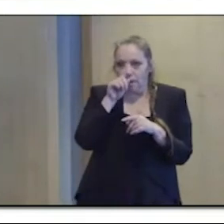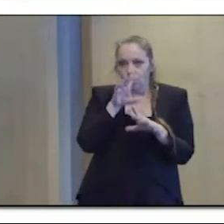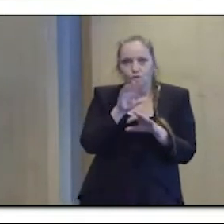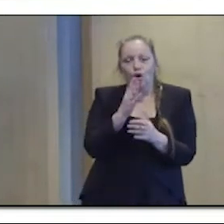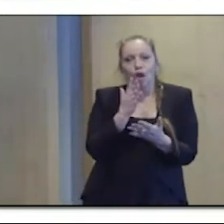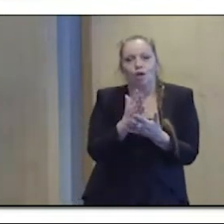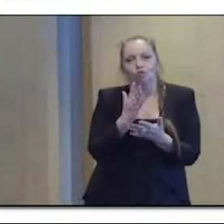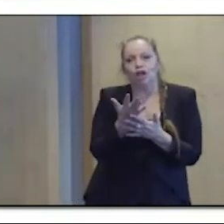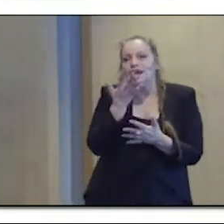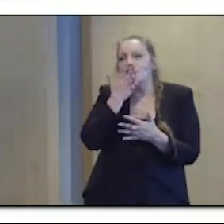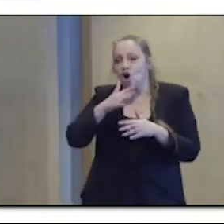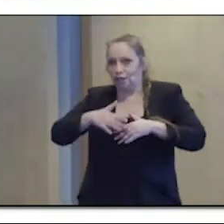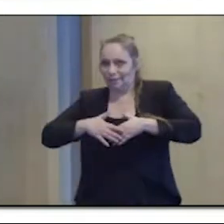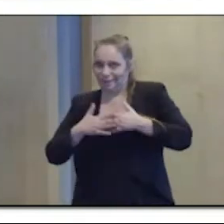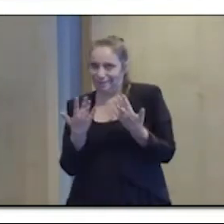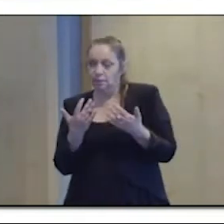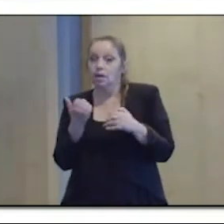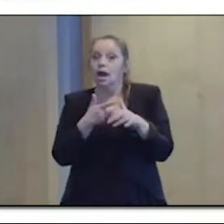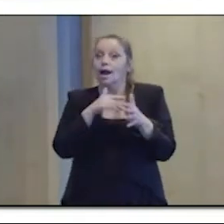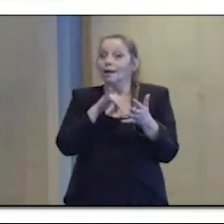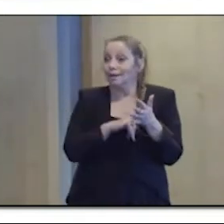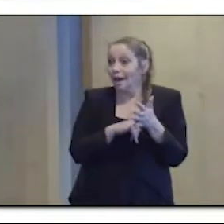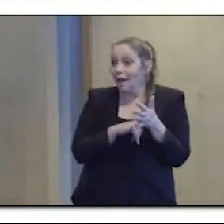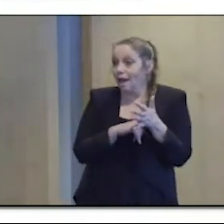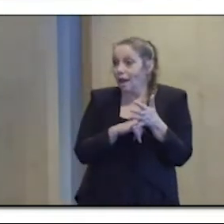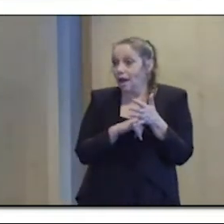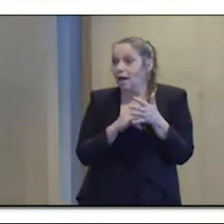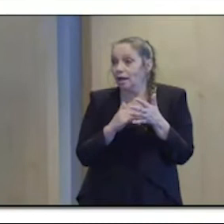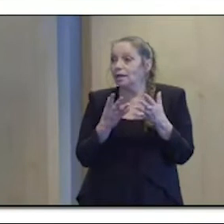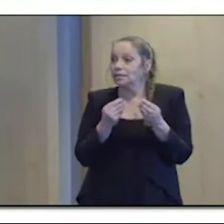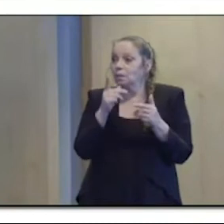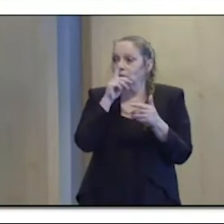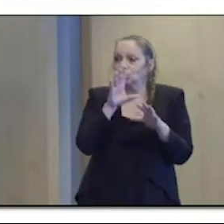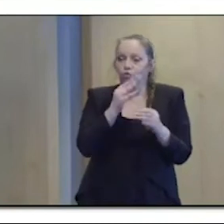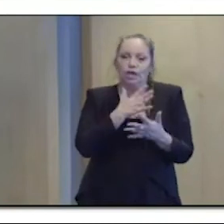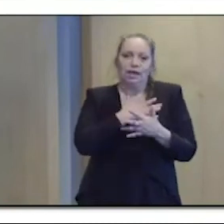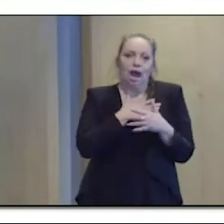and gas large plants don't like extremely cold days which is not really a problem that Australia